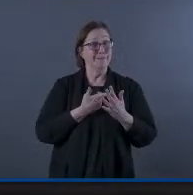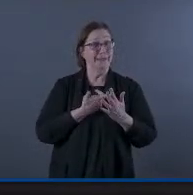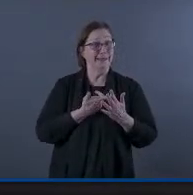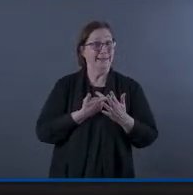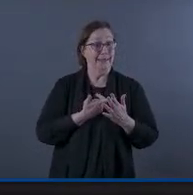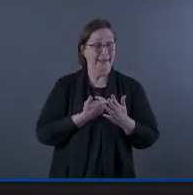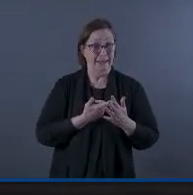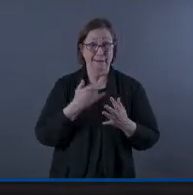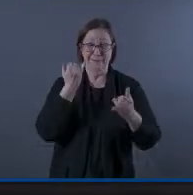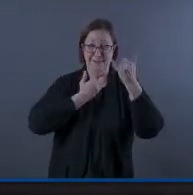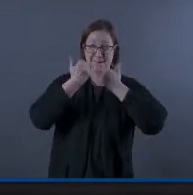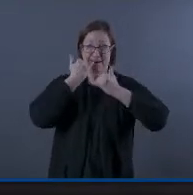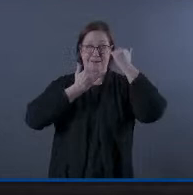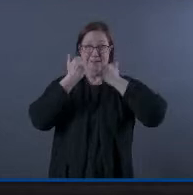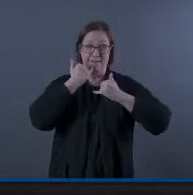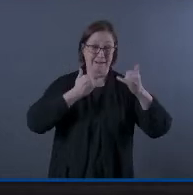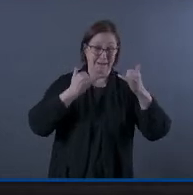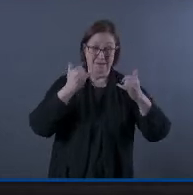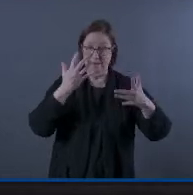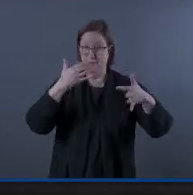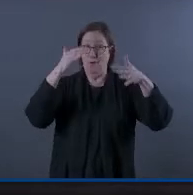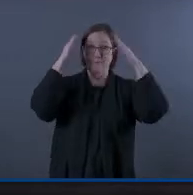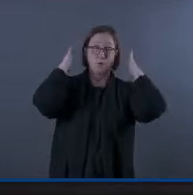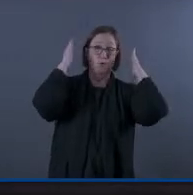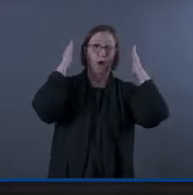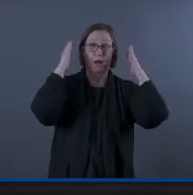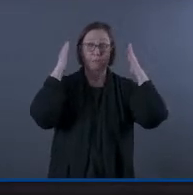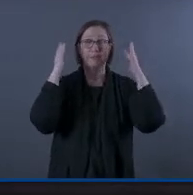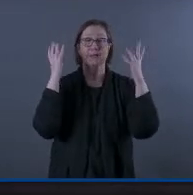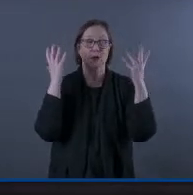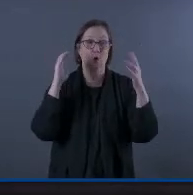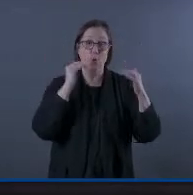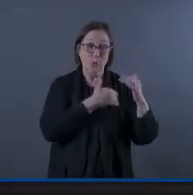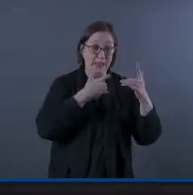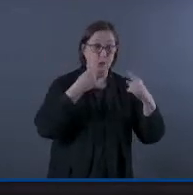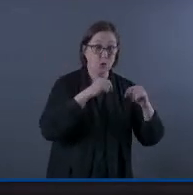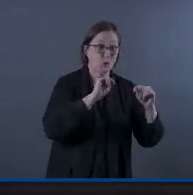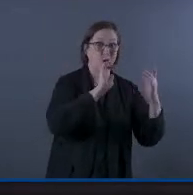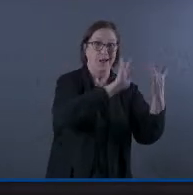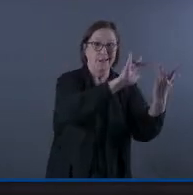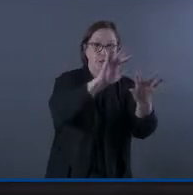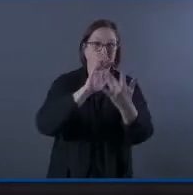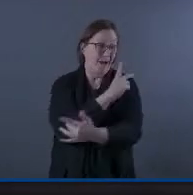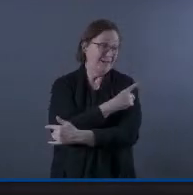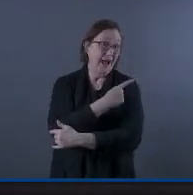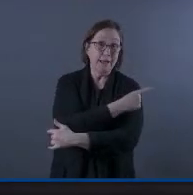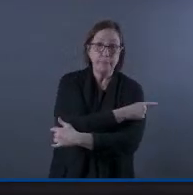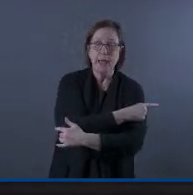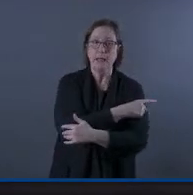we were trying to reach out and we could only reach out to the people we knew about. We were doing some other channels to try and get people